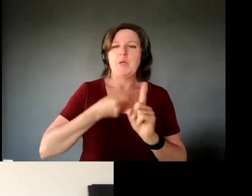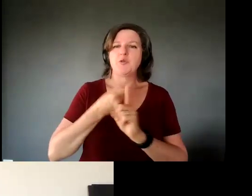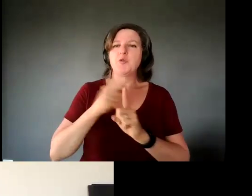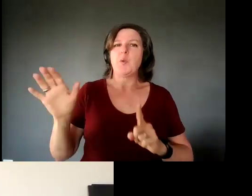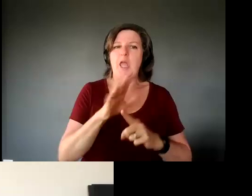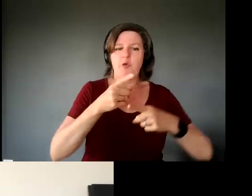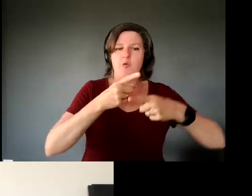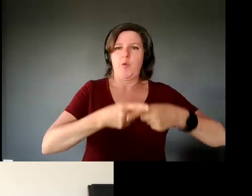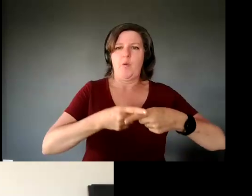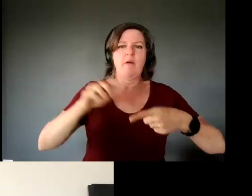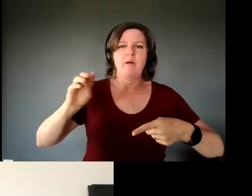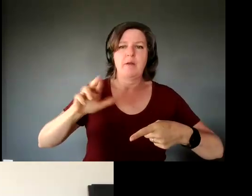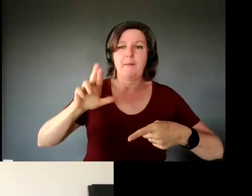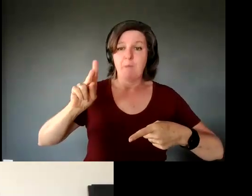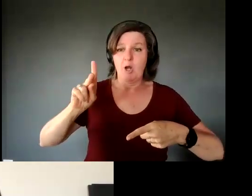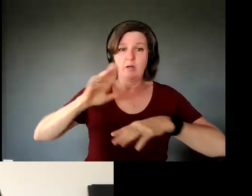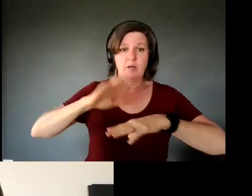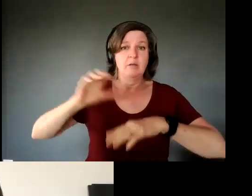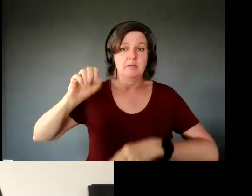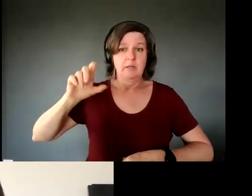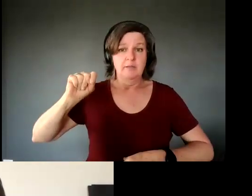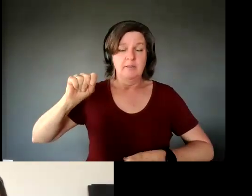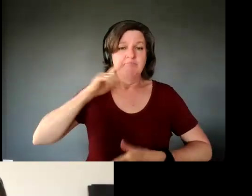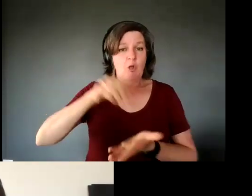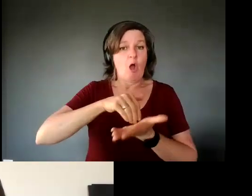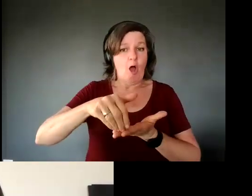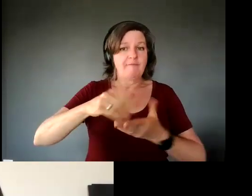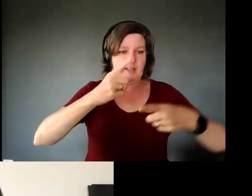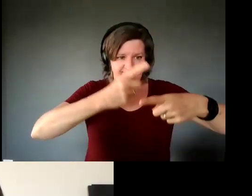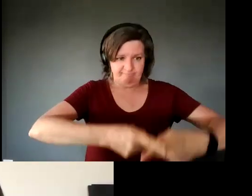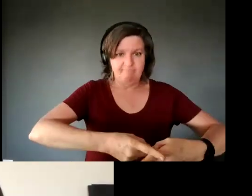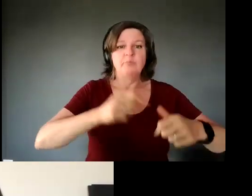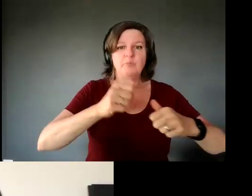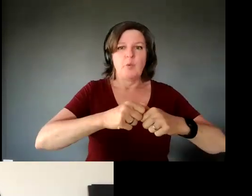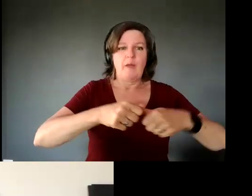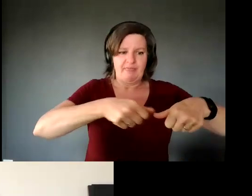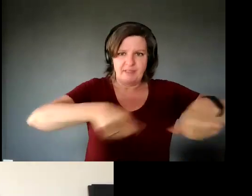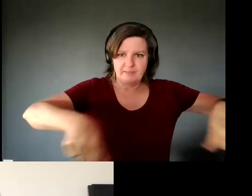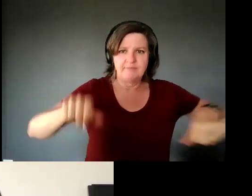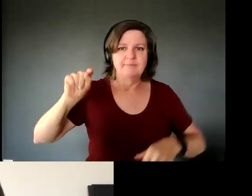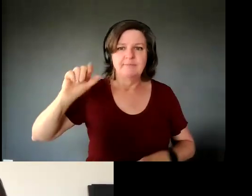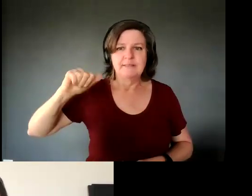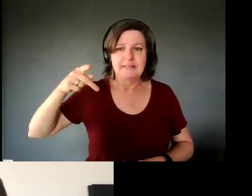you're often that mark is often marked by tape. And also as a Disabled person